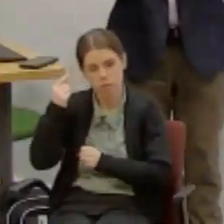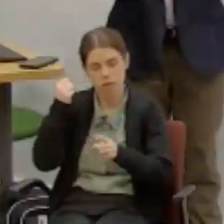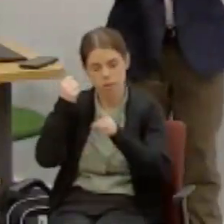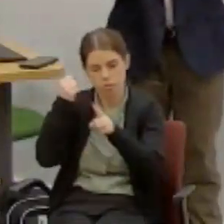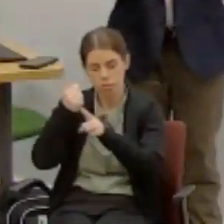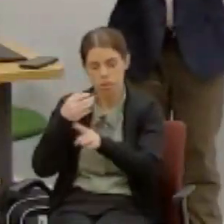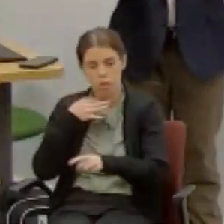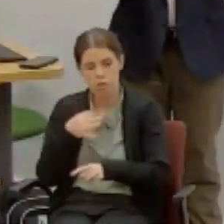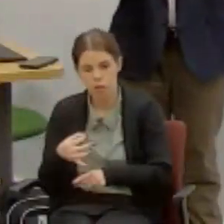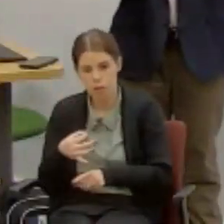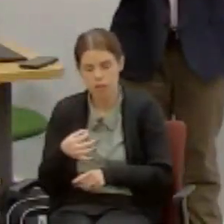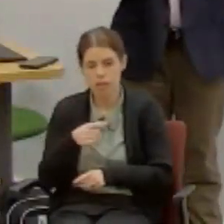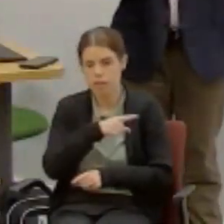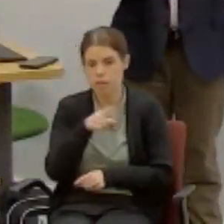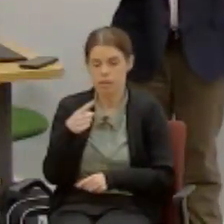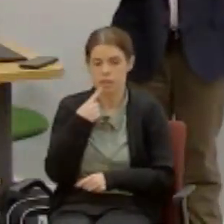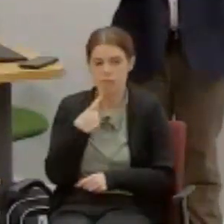head of the most, only a higher risk.